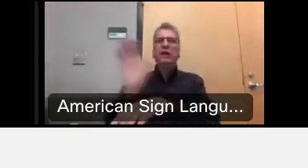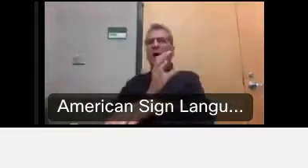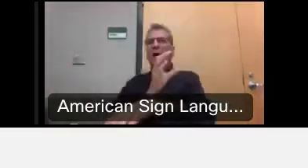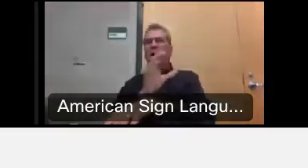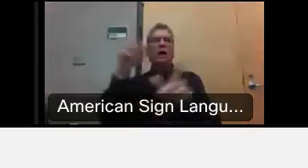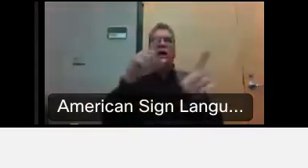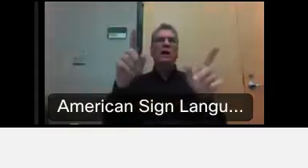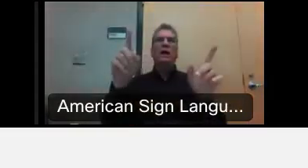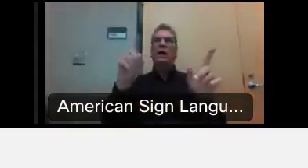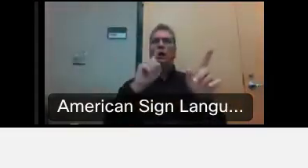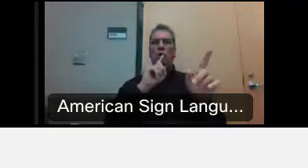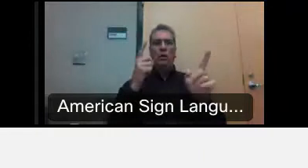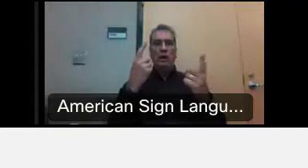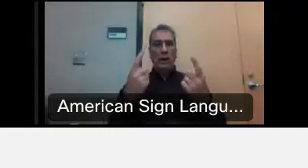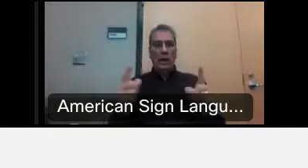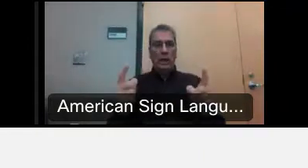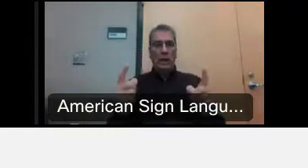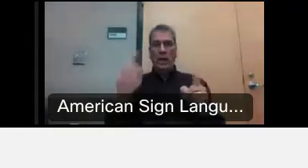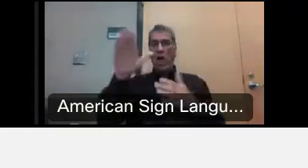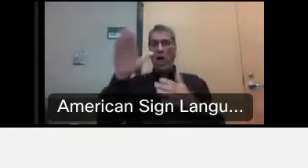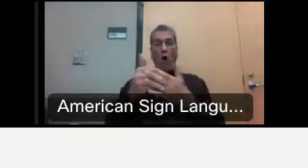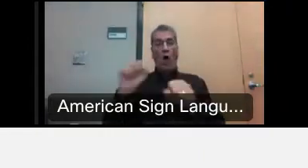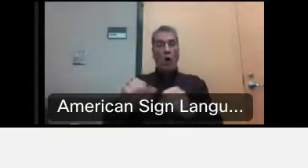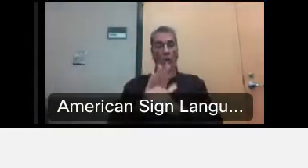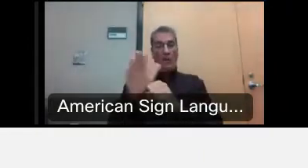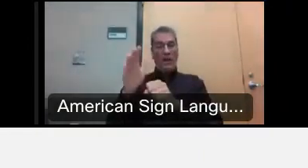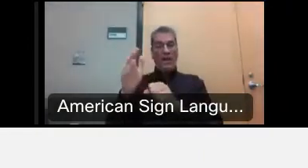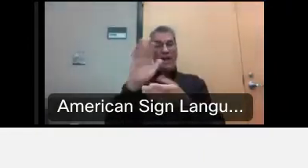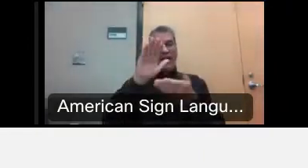We would've condensed all of the morbidity and mortality of the past 2 and a half years